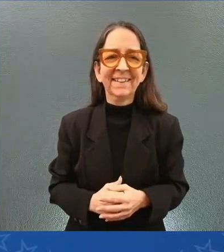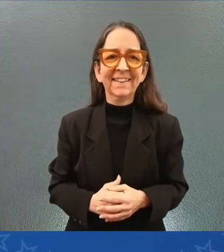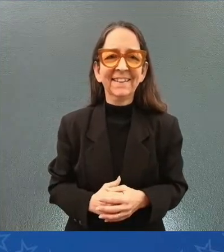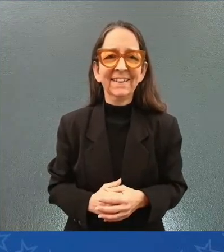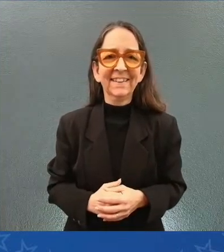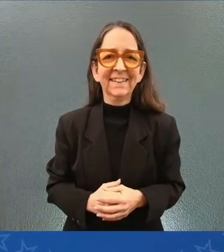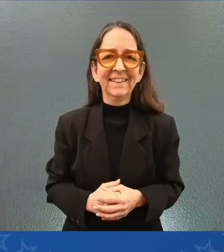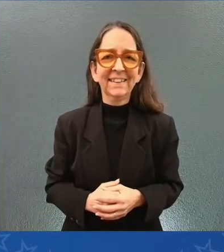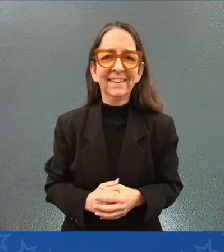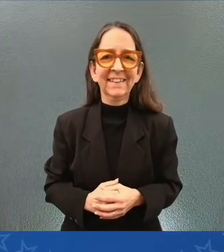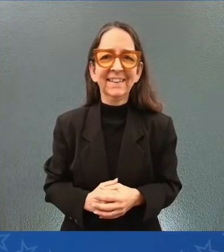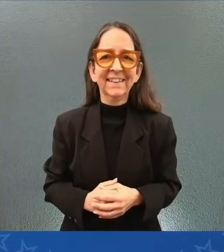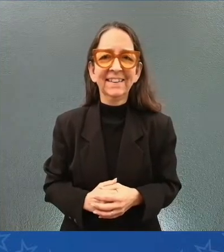Denzel Washington.